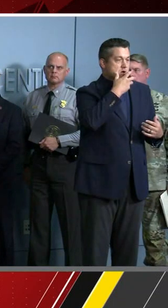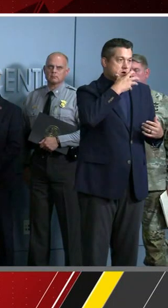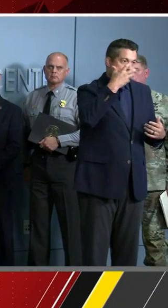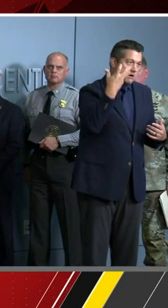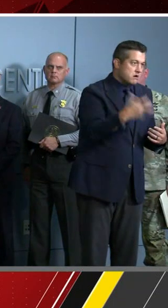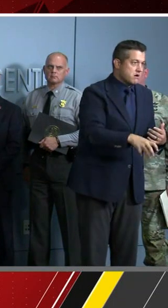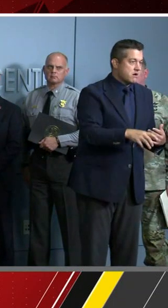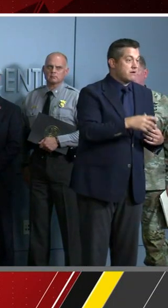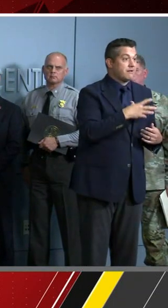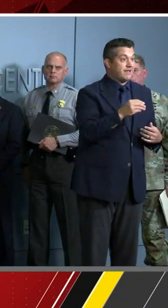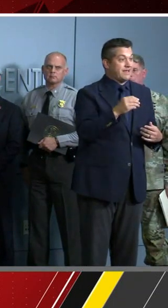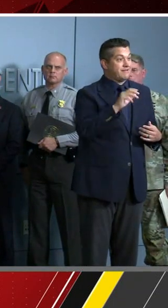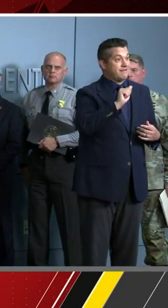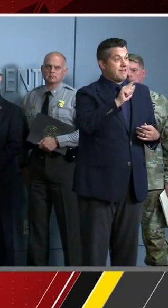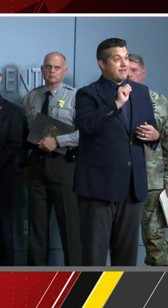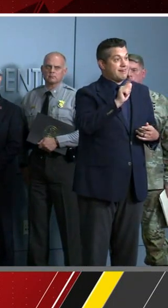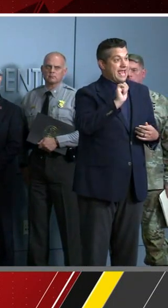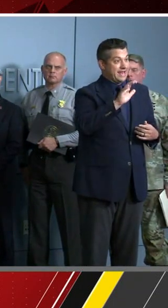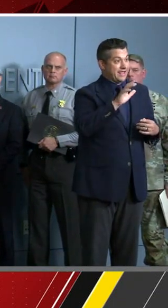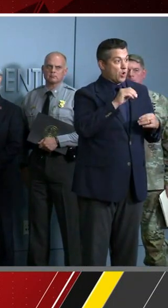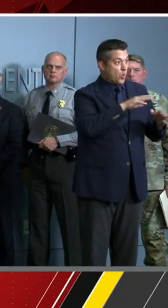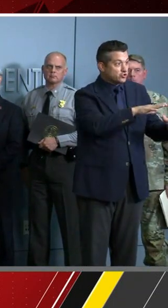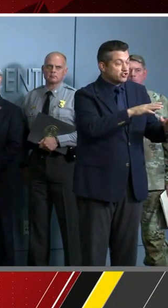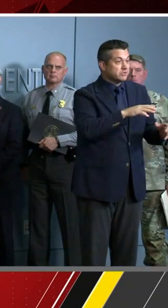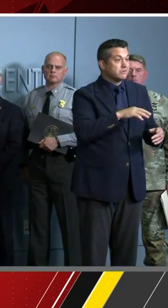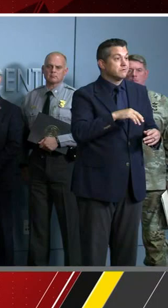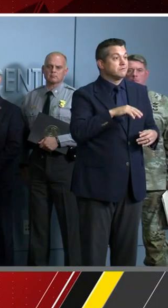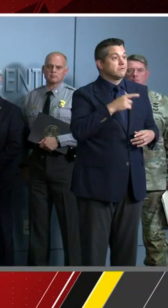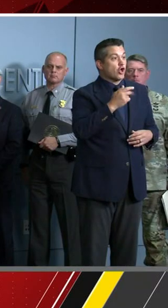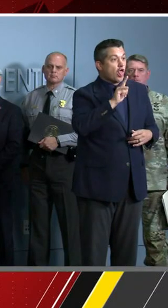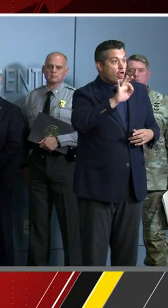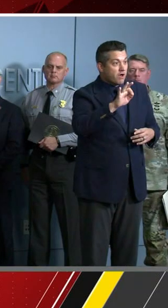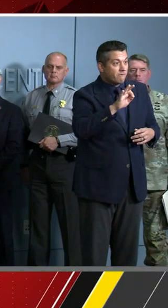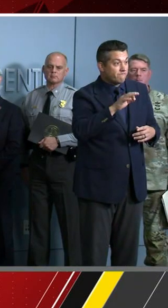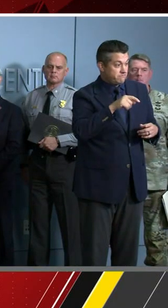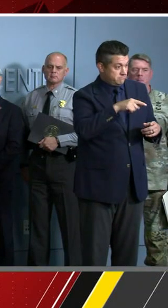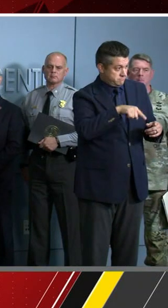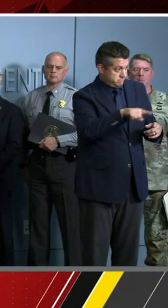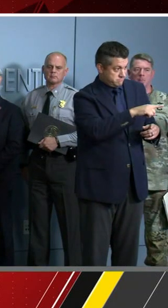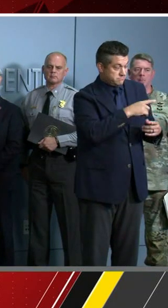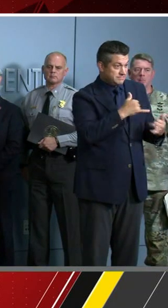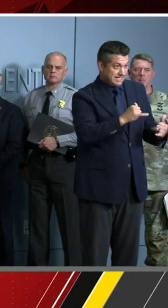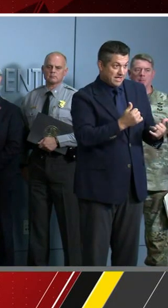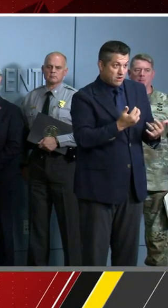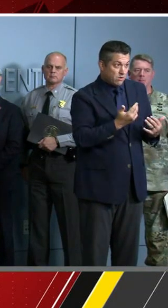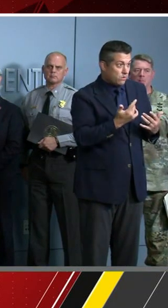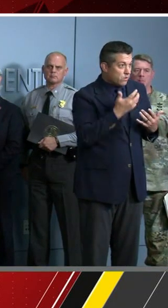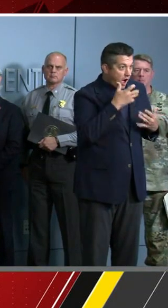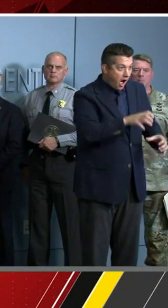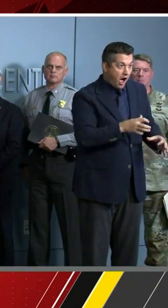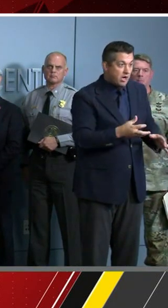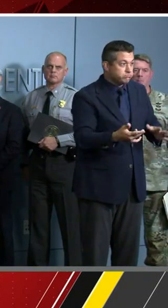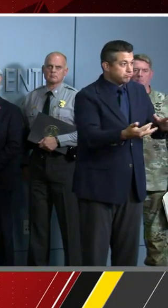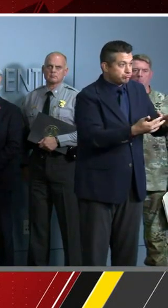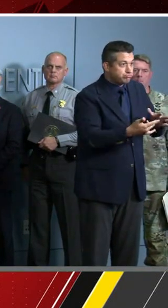both are right now are you more